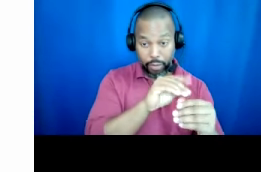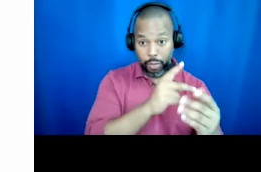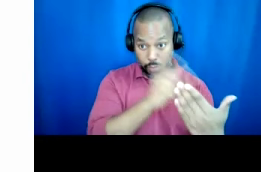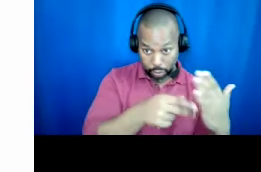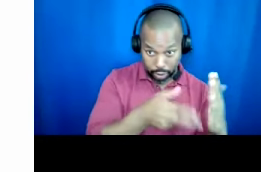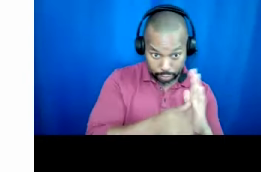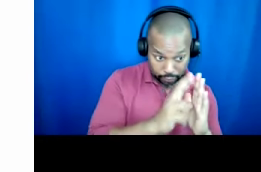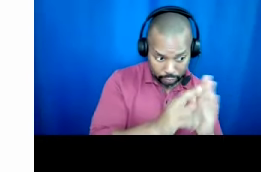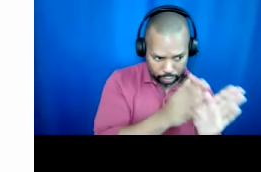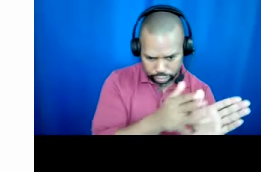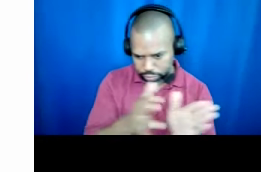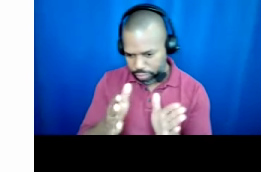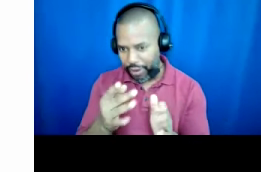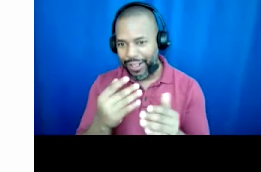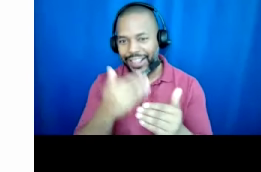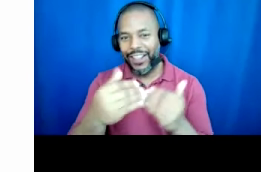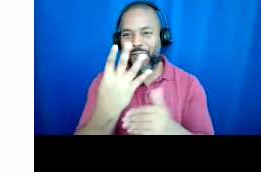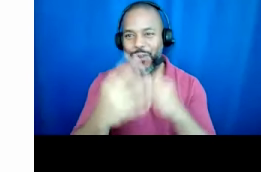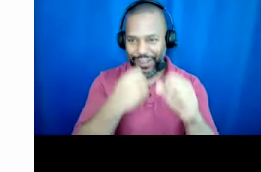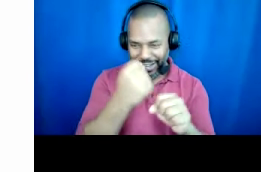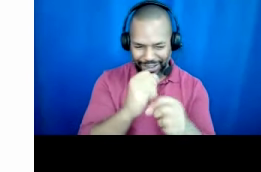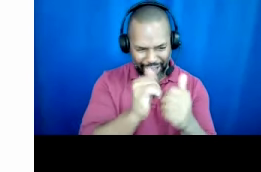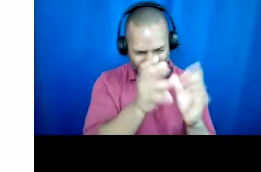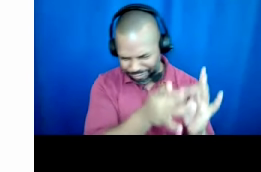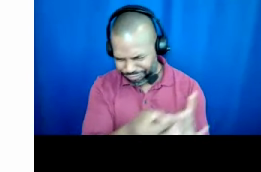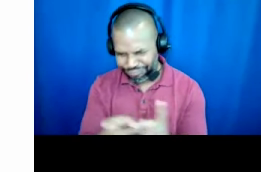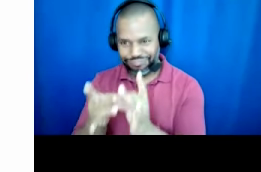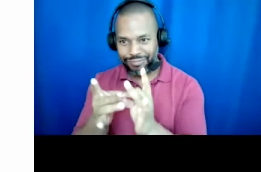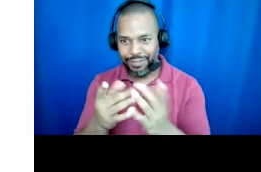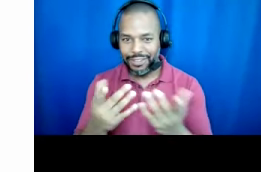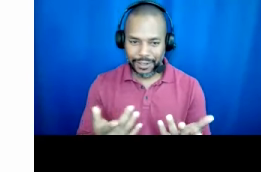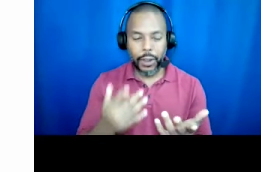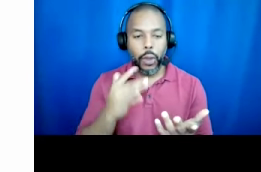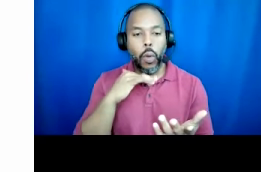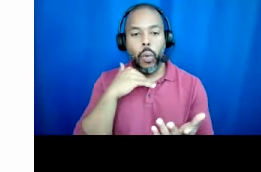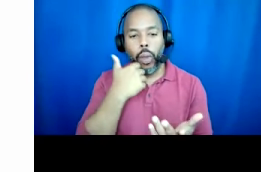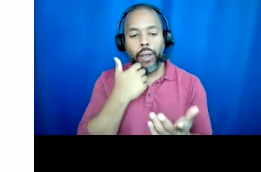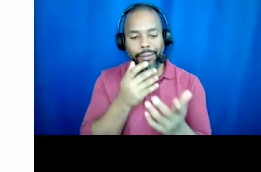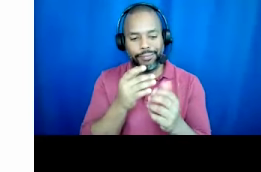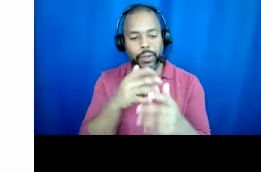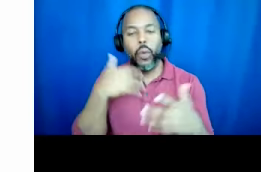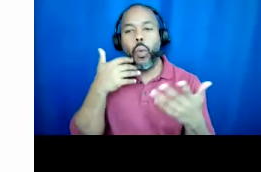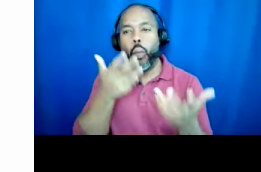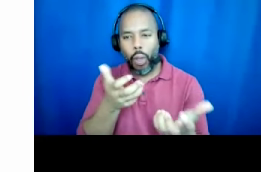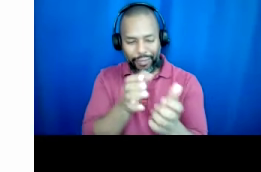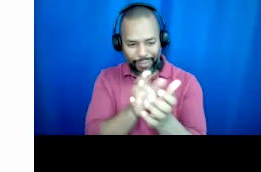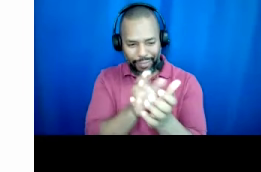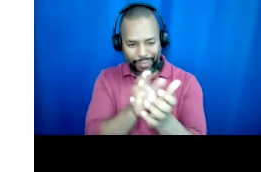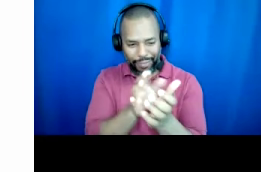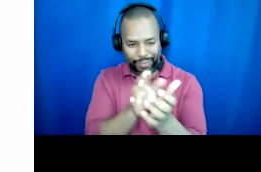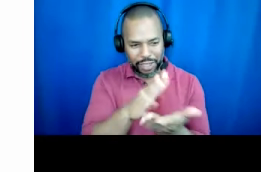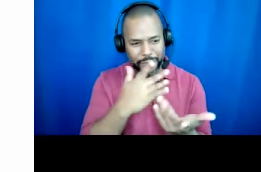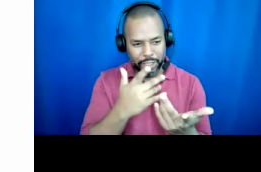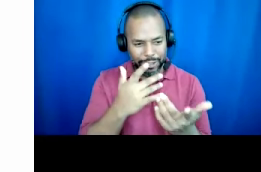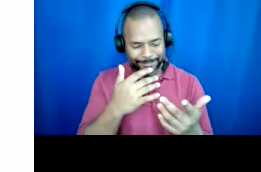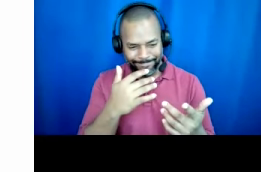the next four years, so that the college can be strategic in terms of how we're using our resources to ensure that we are doing